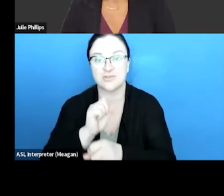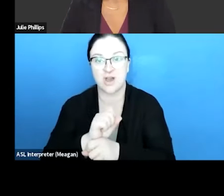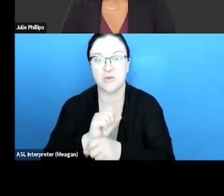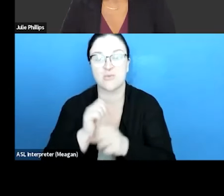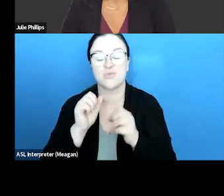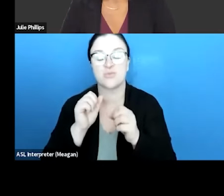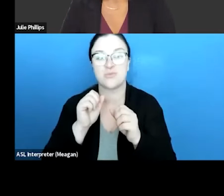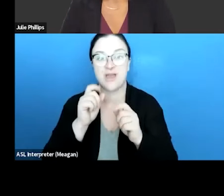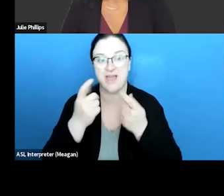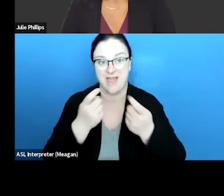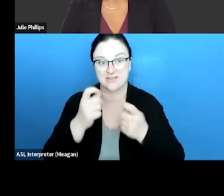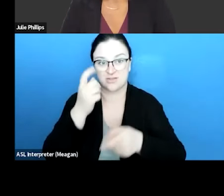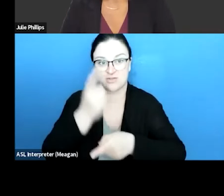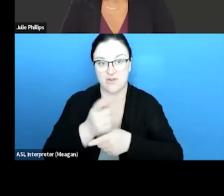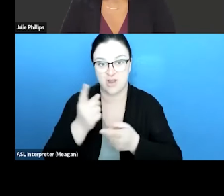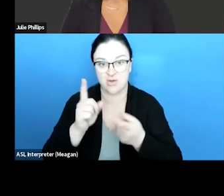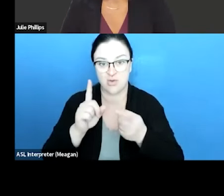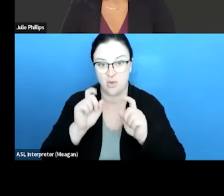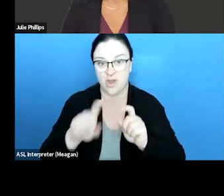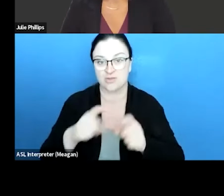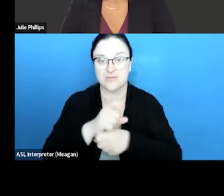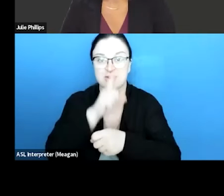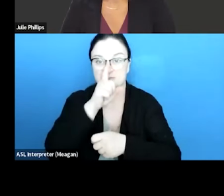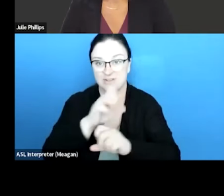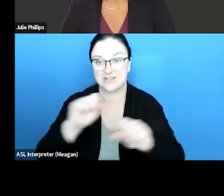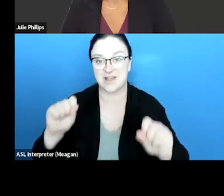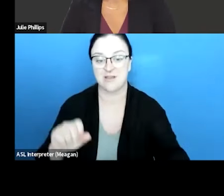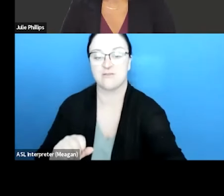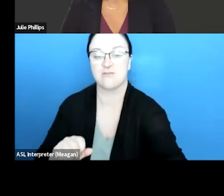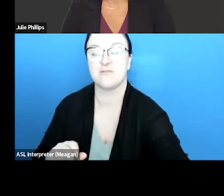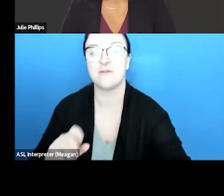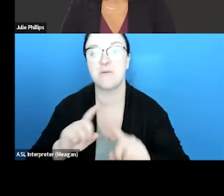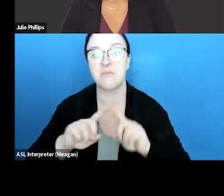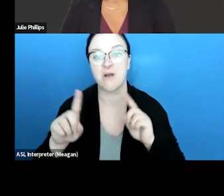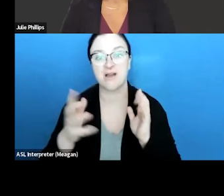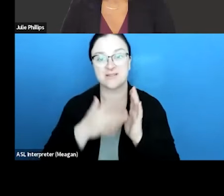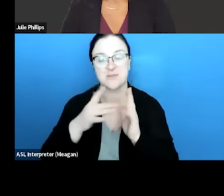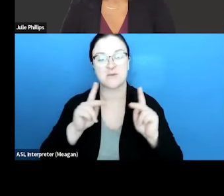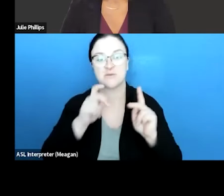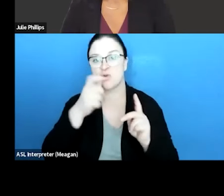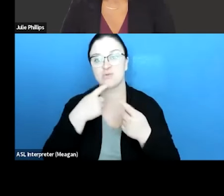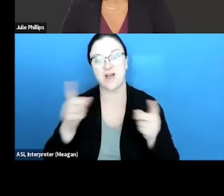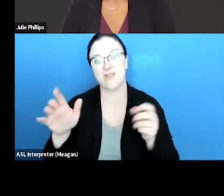to make sure that the setting is safe. But sometimes people don't tell the full story when they're calling in,